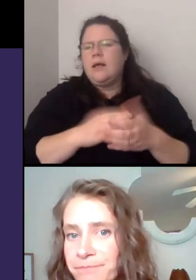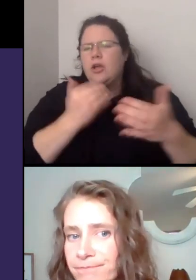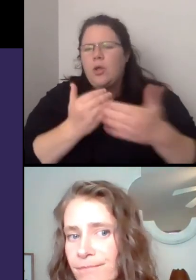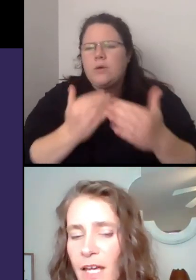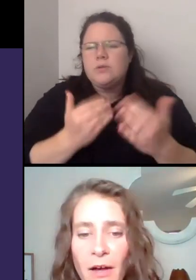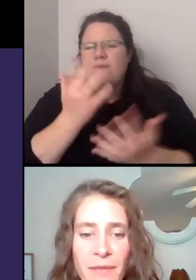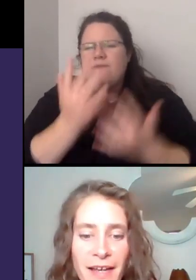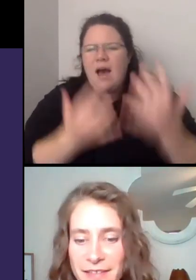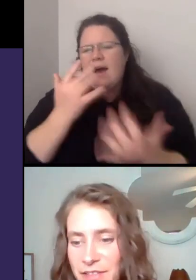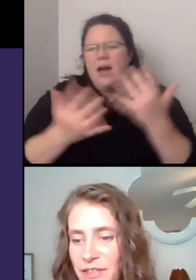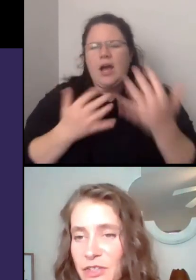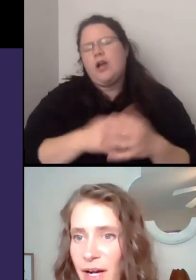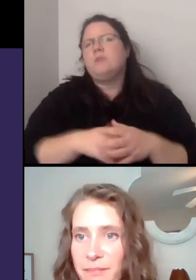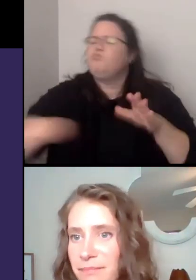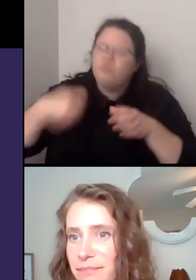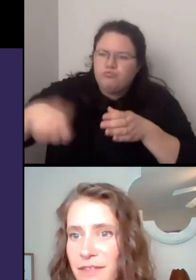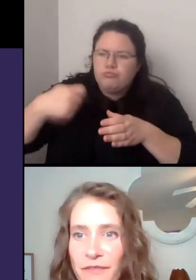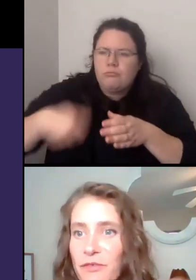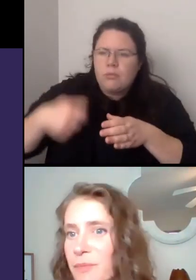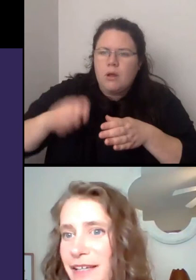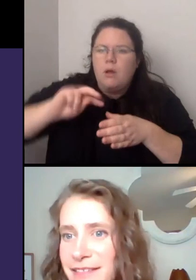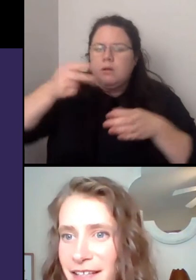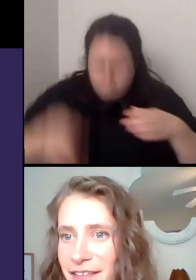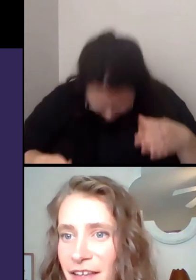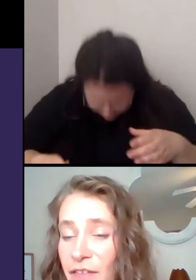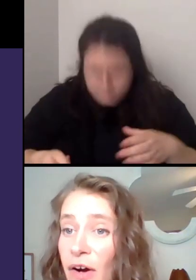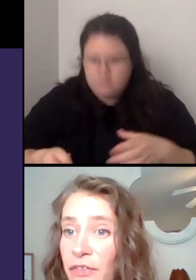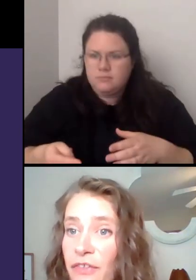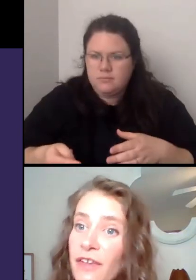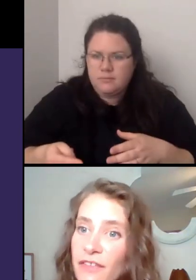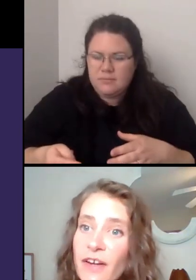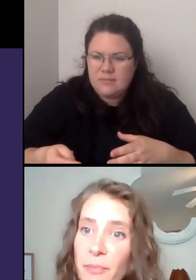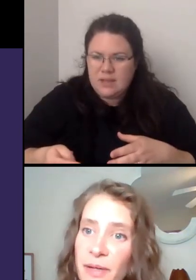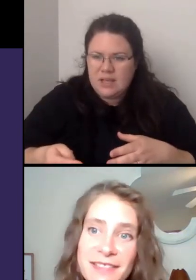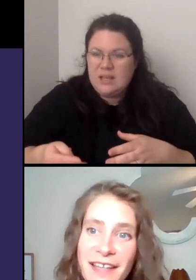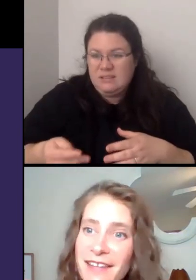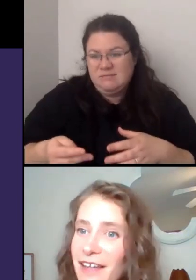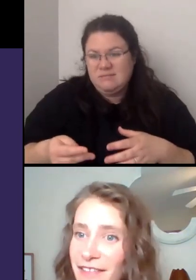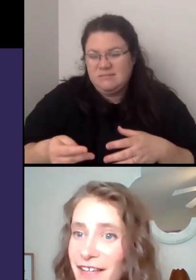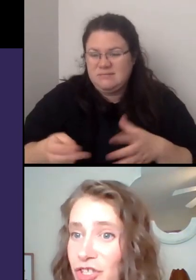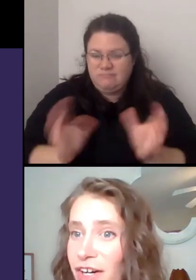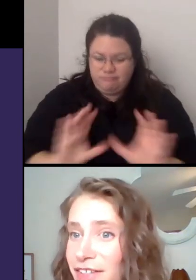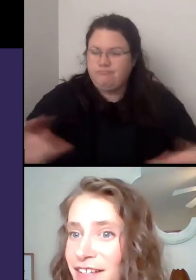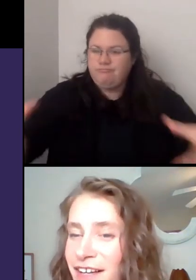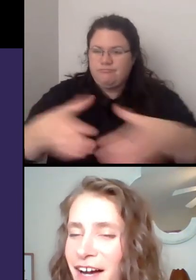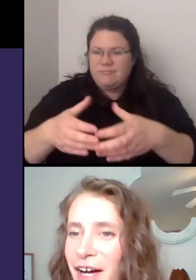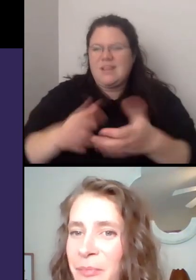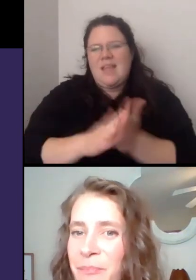And you drop the food remains in the hearth, the fire pit, and they get charred.